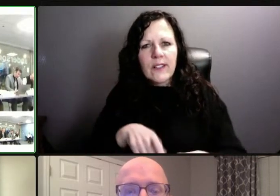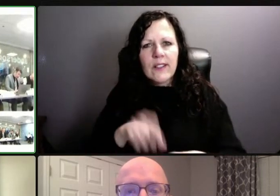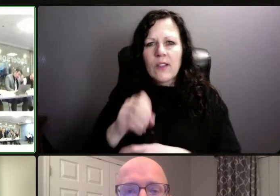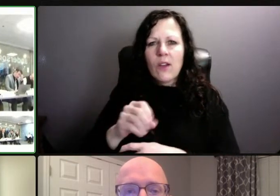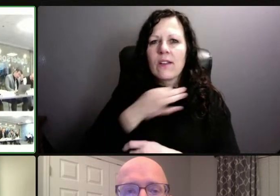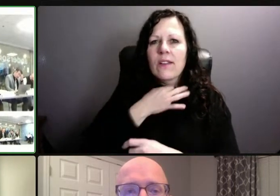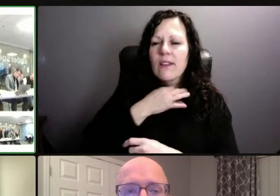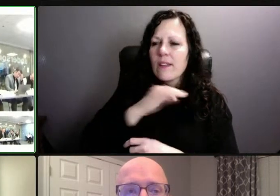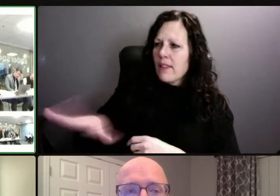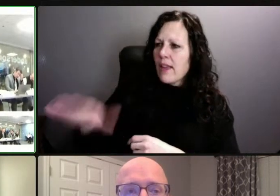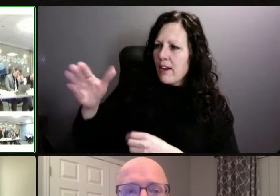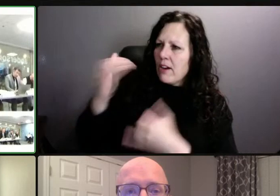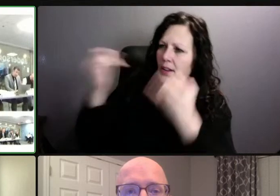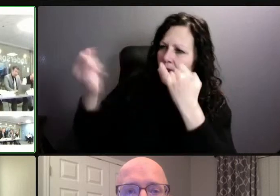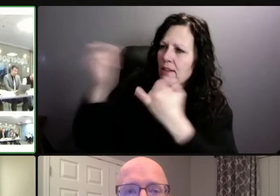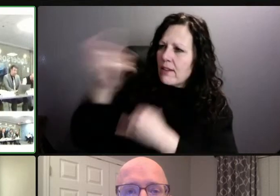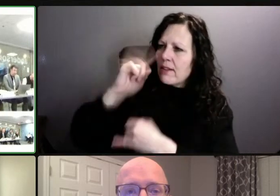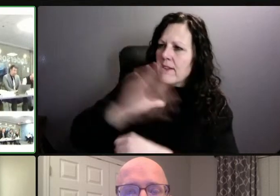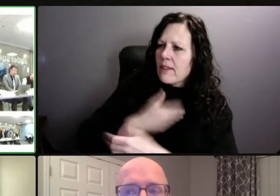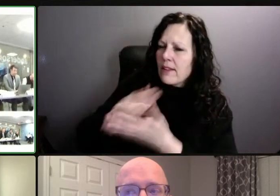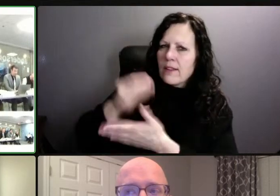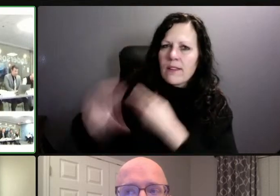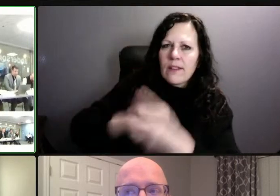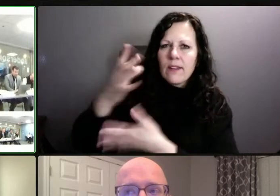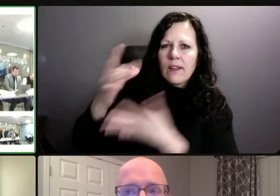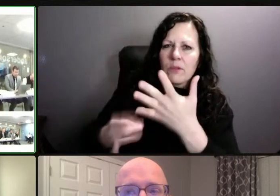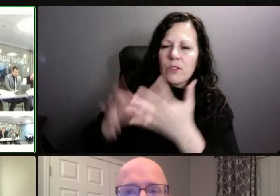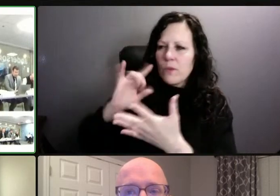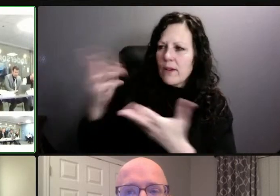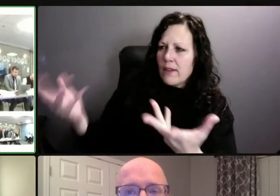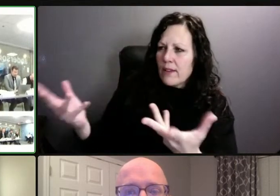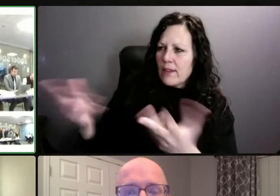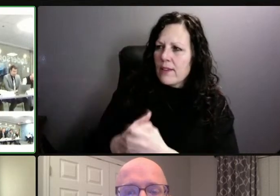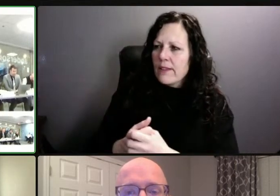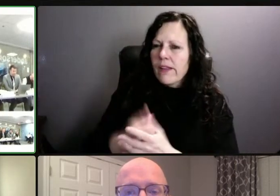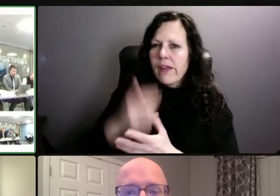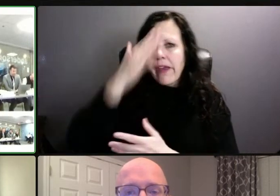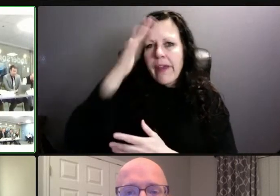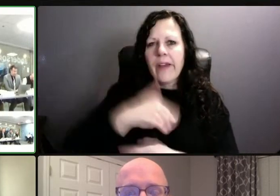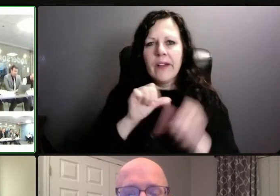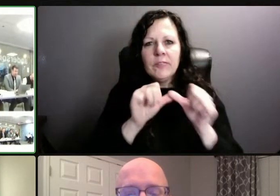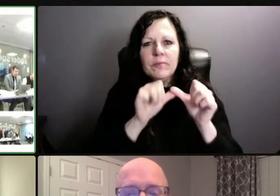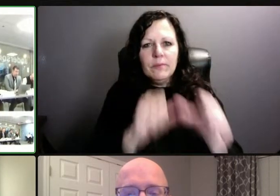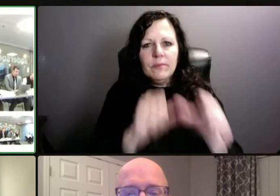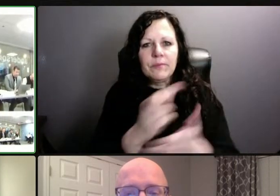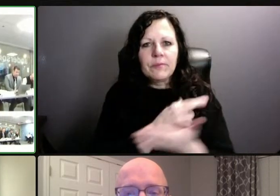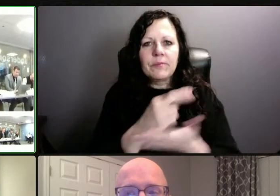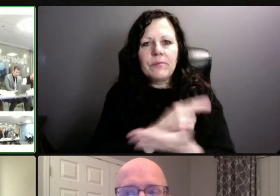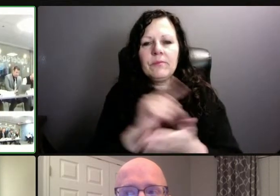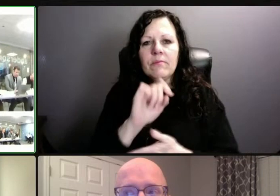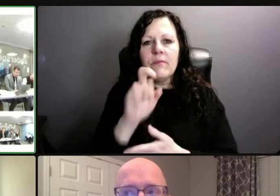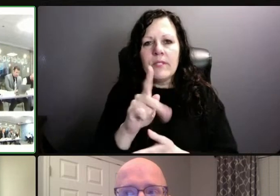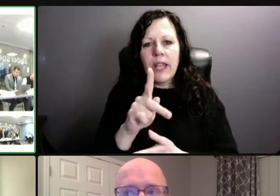QUESTIONS.